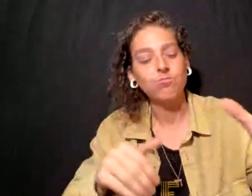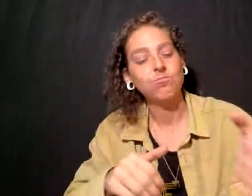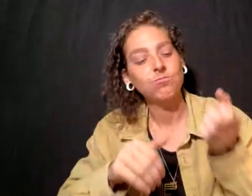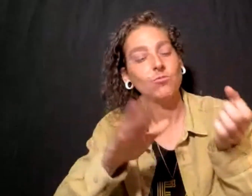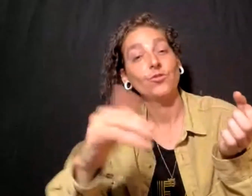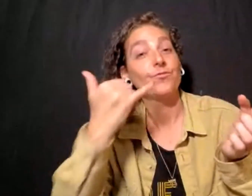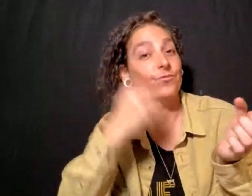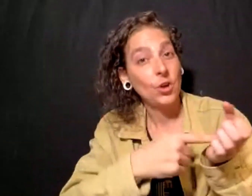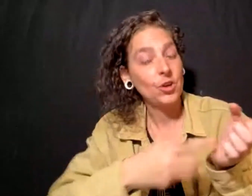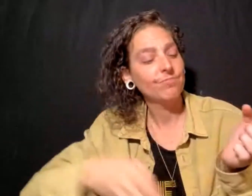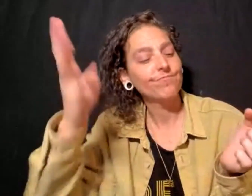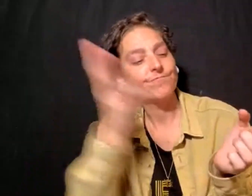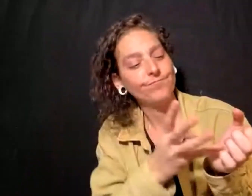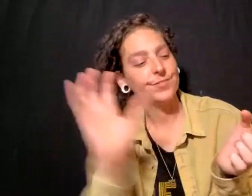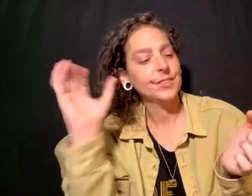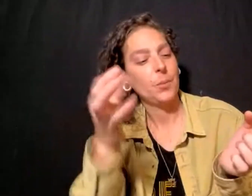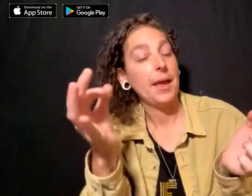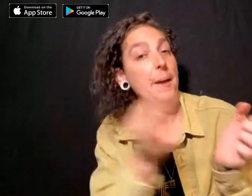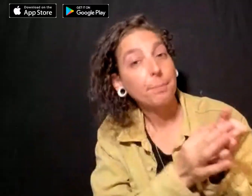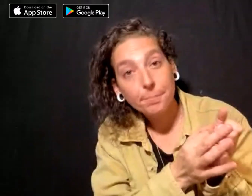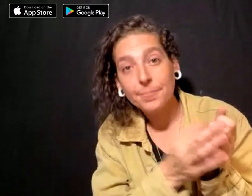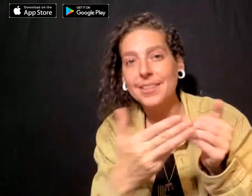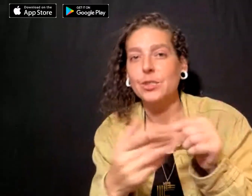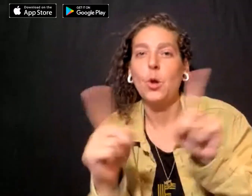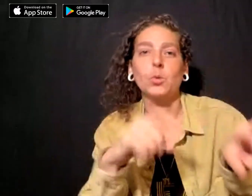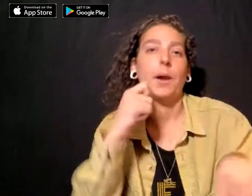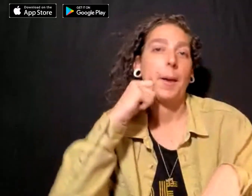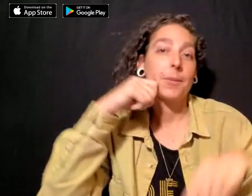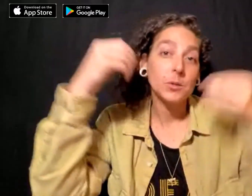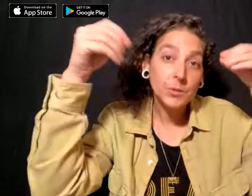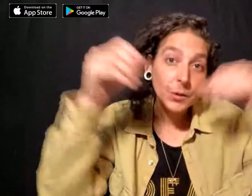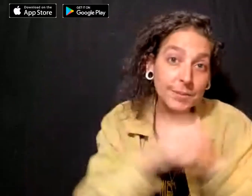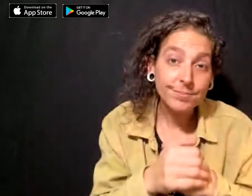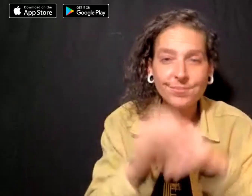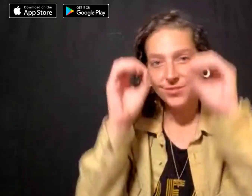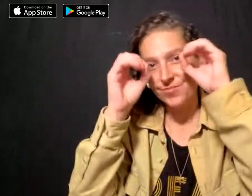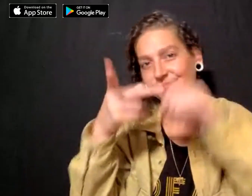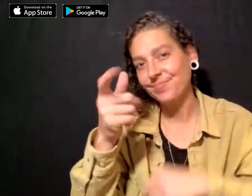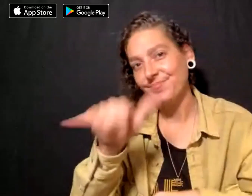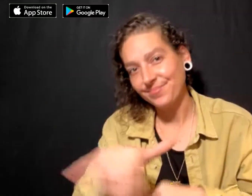app by heading to the app store or Google play store on your smart phone and you can